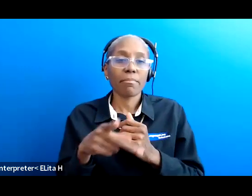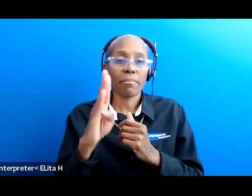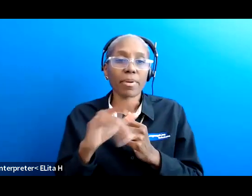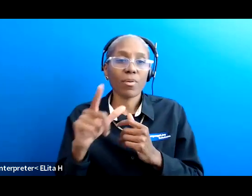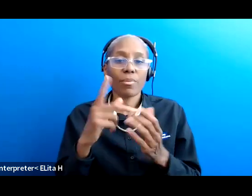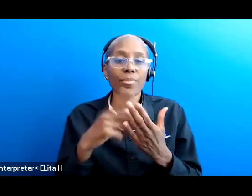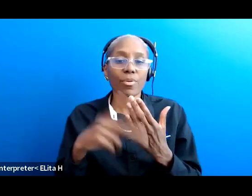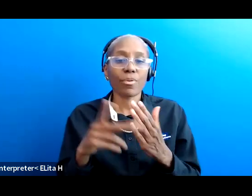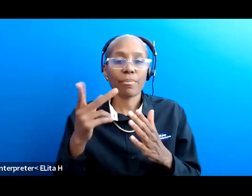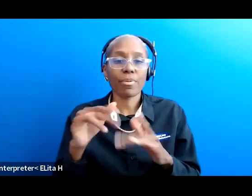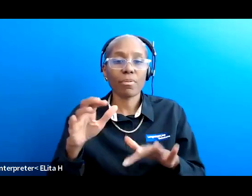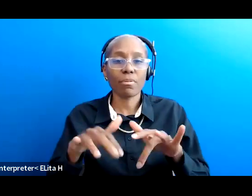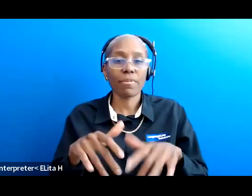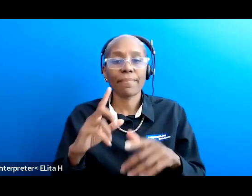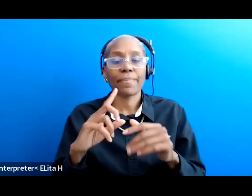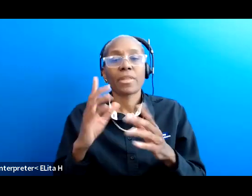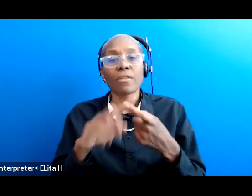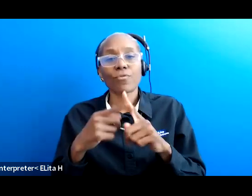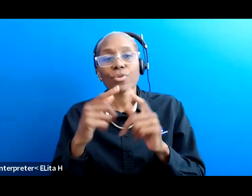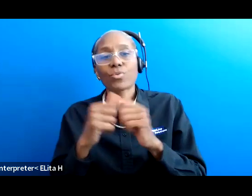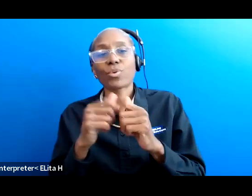Paul wrote in, he's our friend with the wife who's had the stroke.